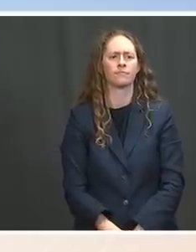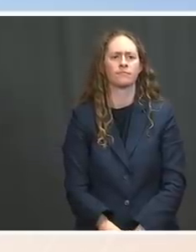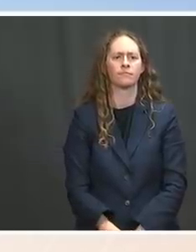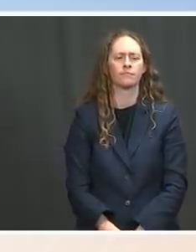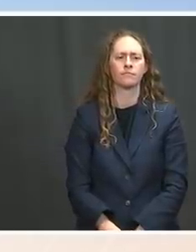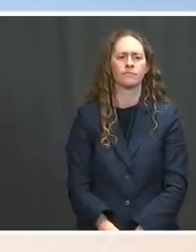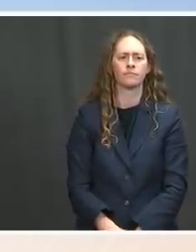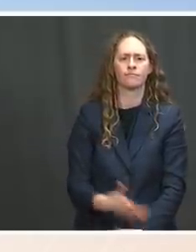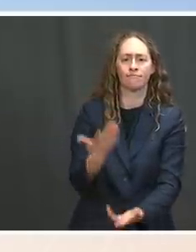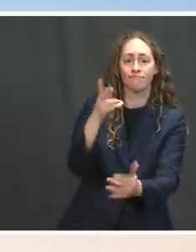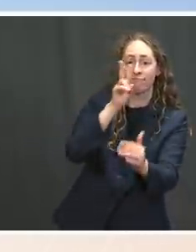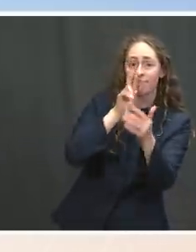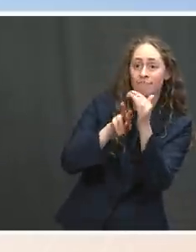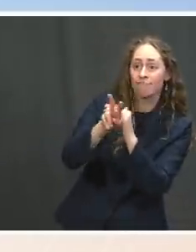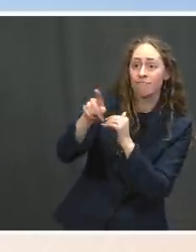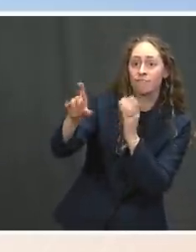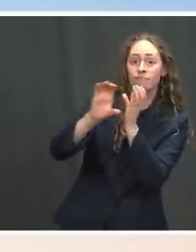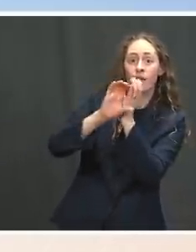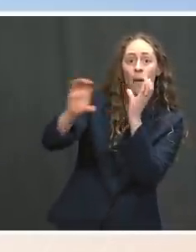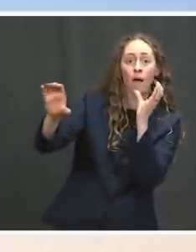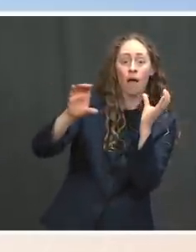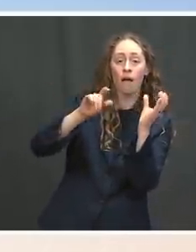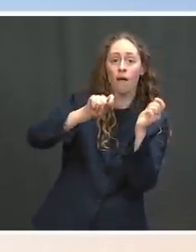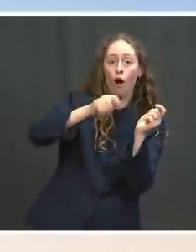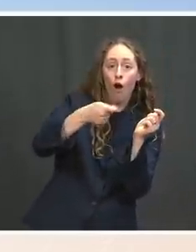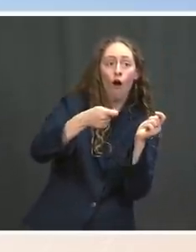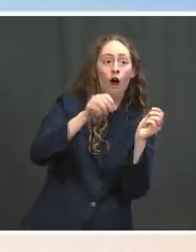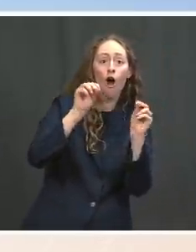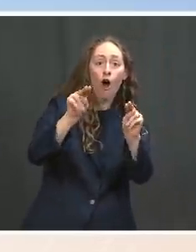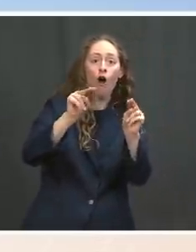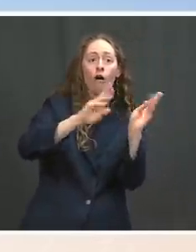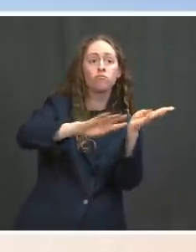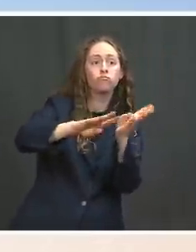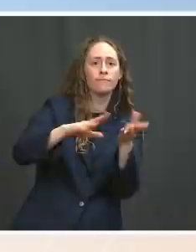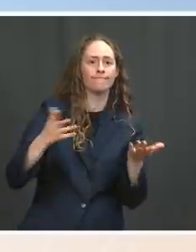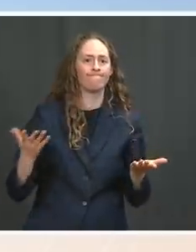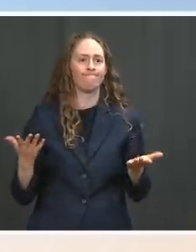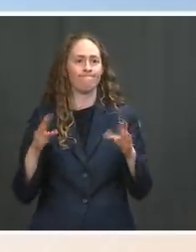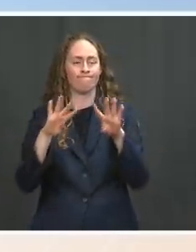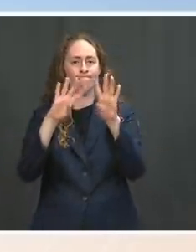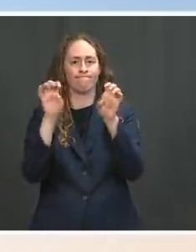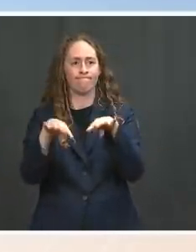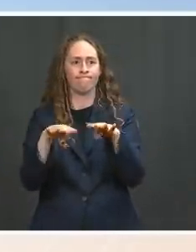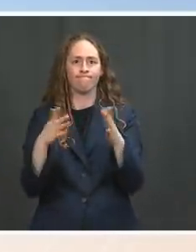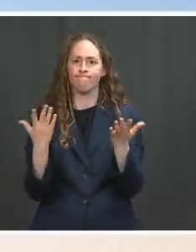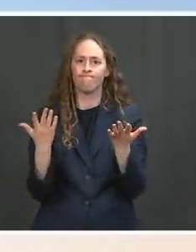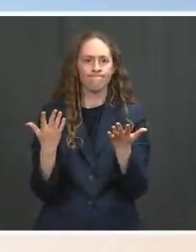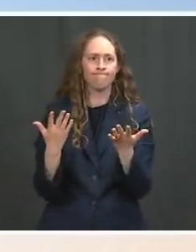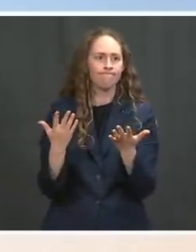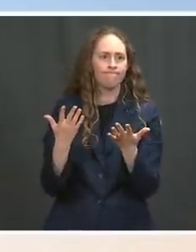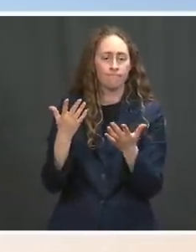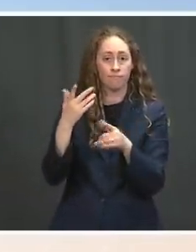So, our role is not to determine that on their behalf; it's to make preparations to help reduce the impact on the American public.